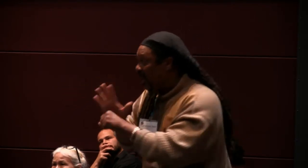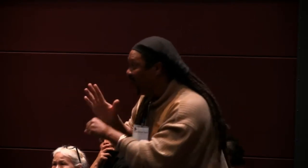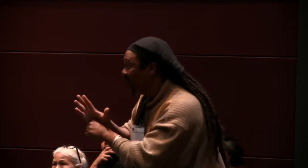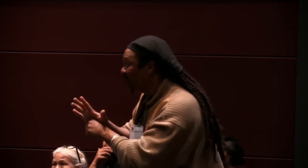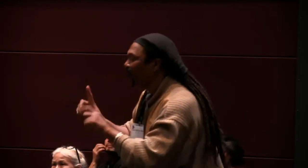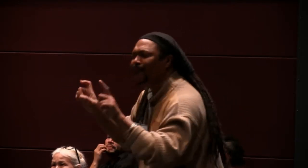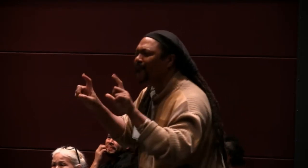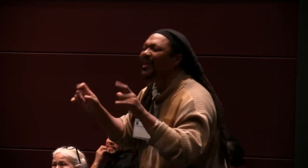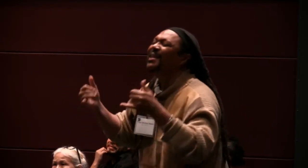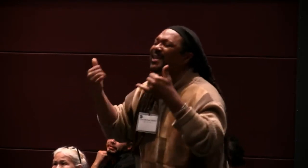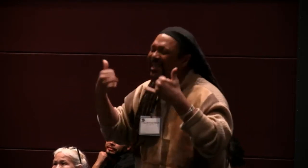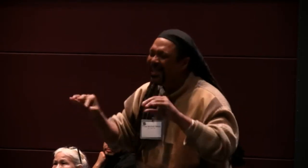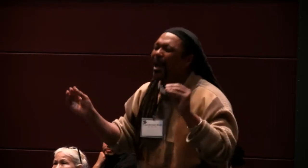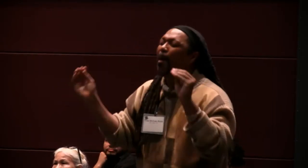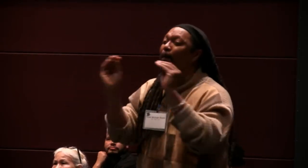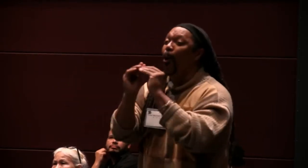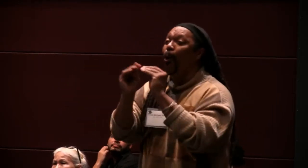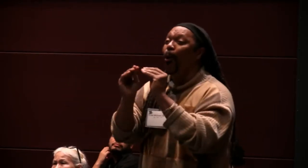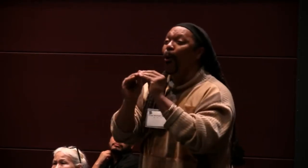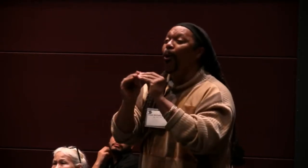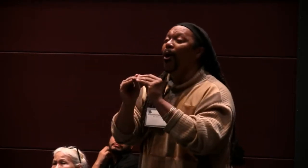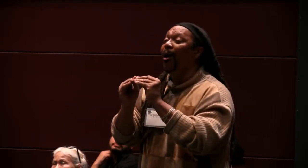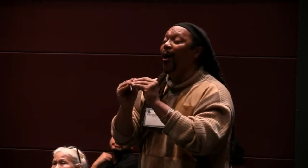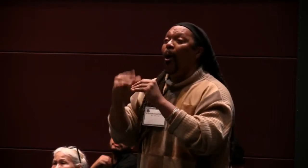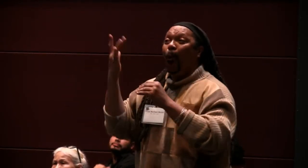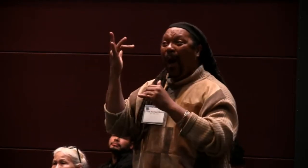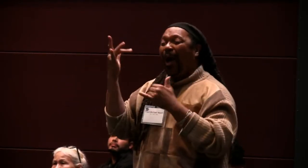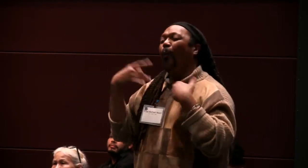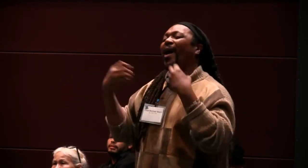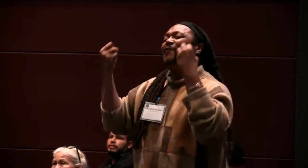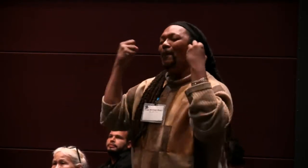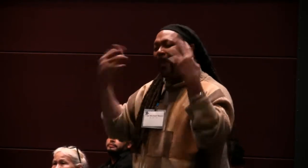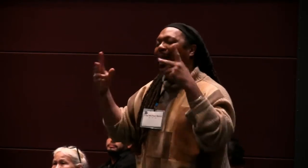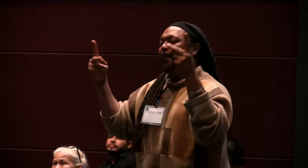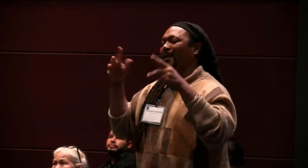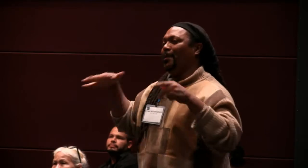It's getting out there. It's seeping out there. Let's not discredit ourselves.